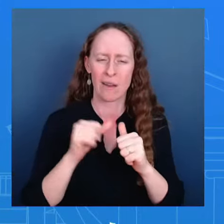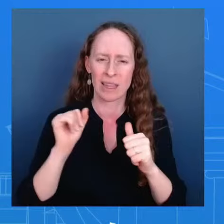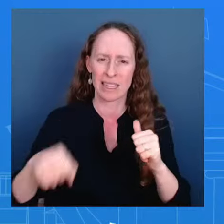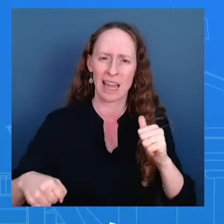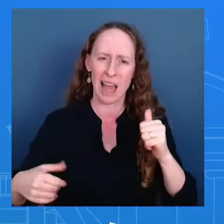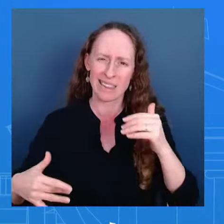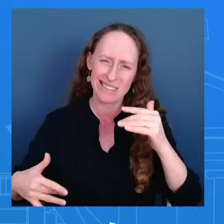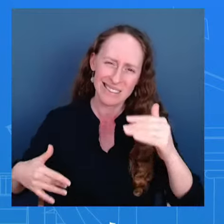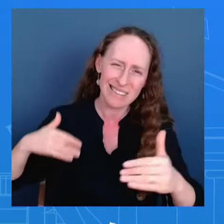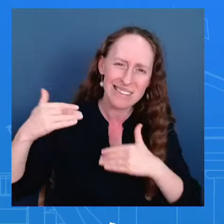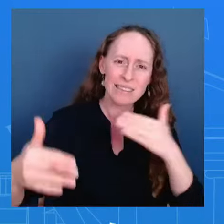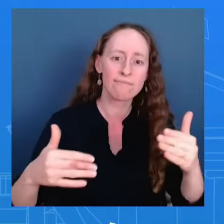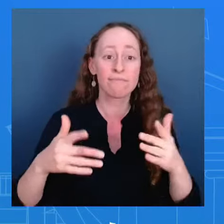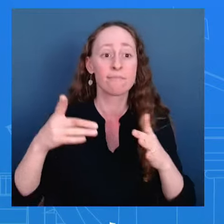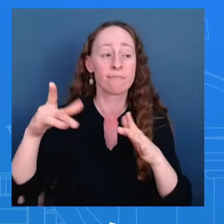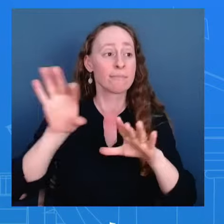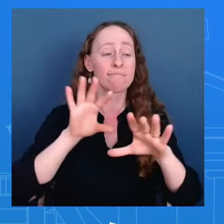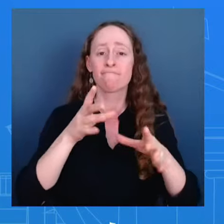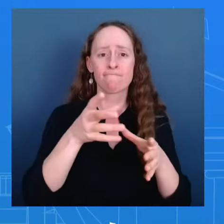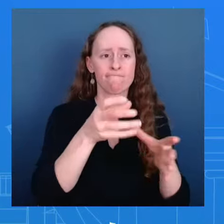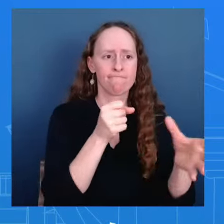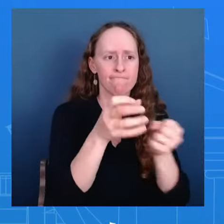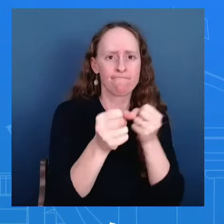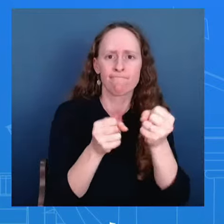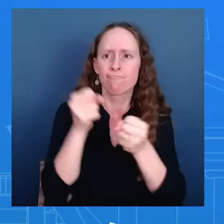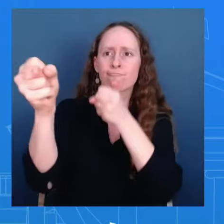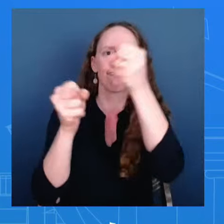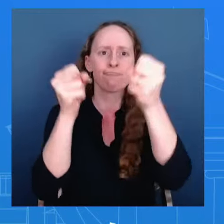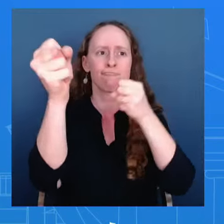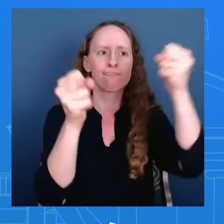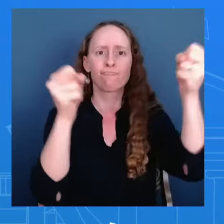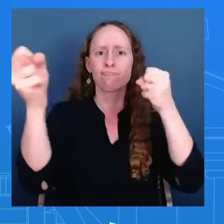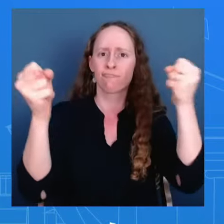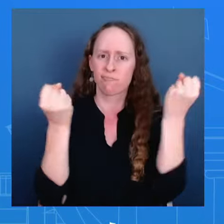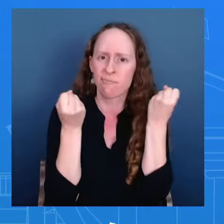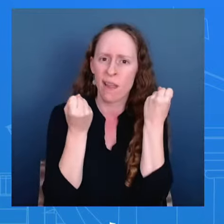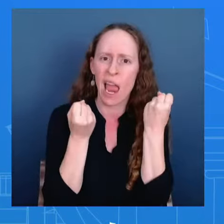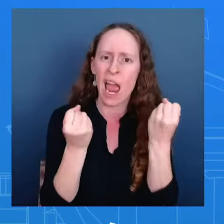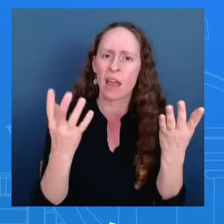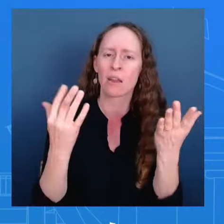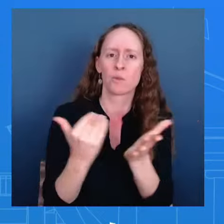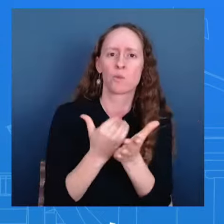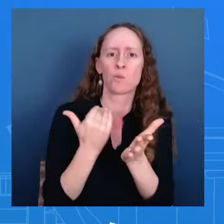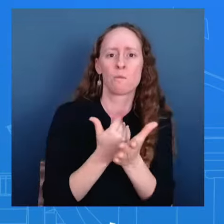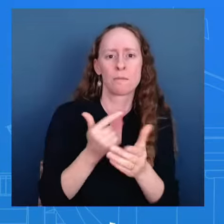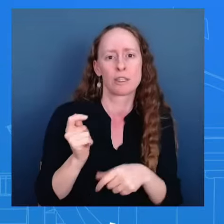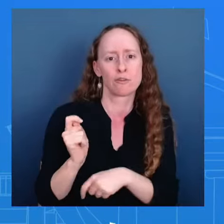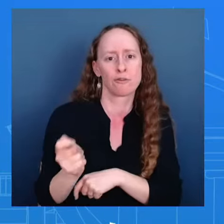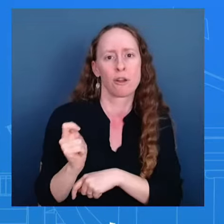and women and who are dedicated to the Constitution and who represent. We're talking about representation